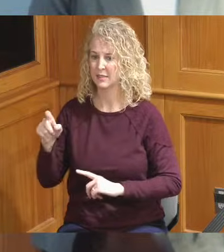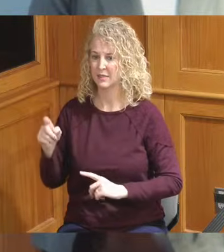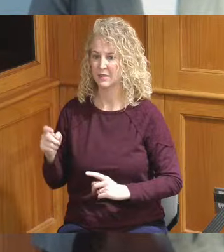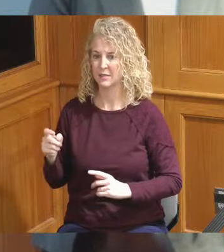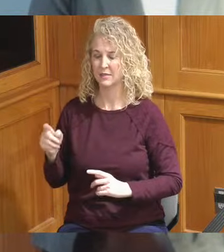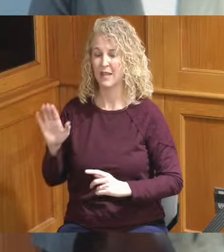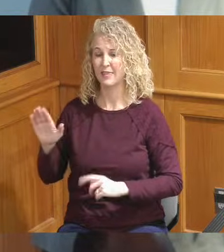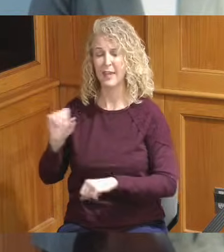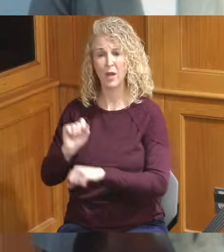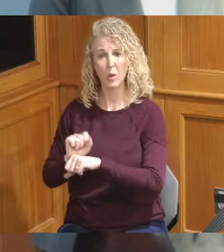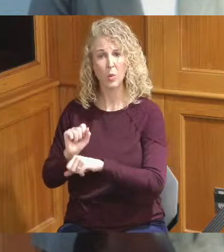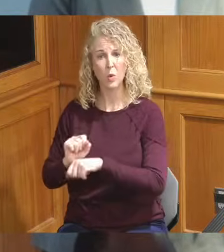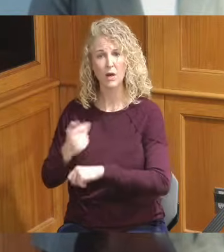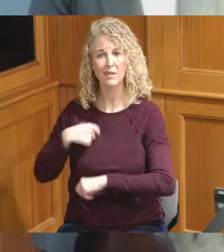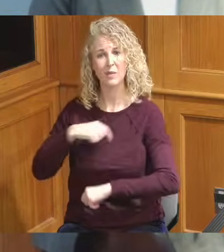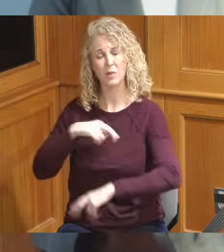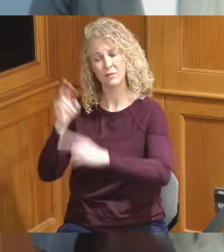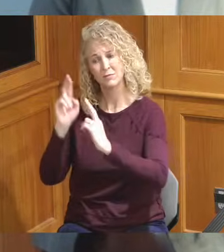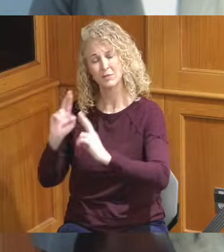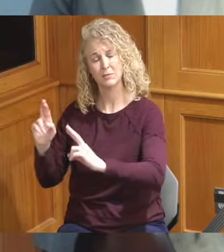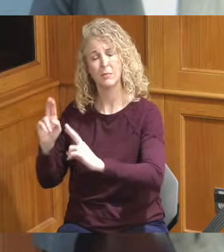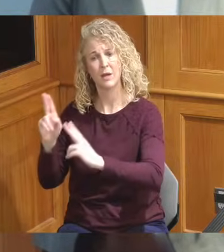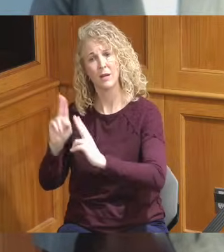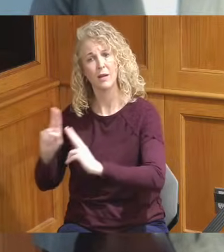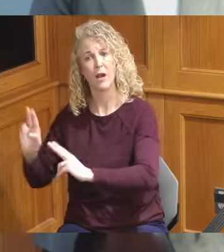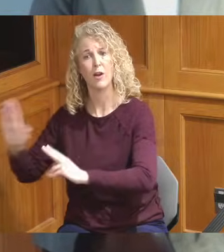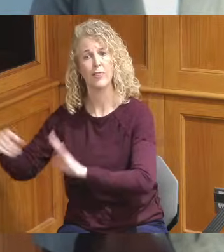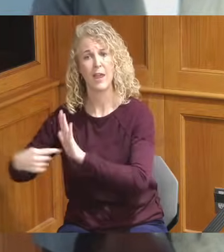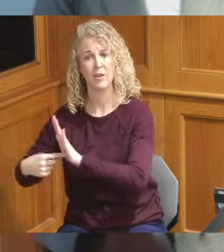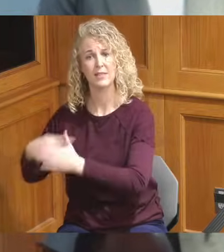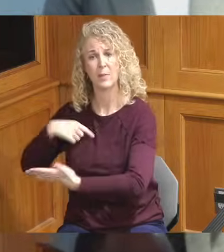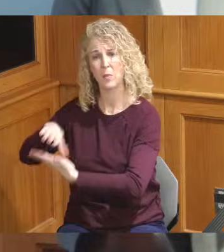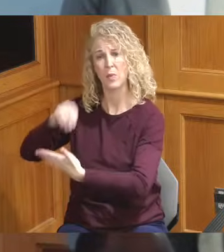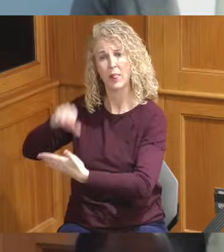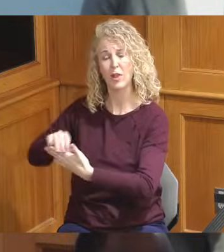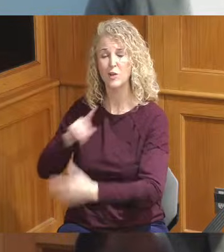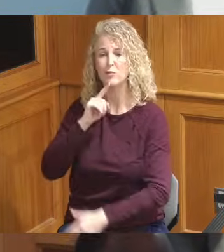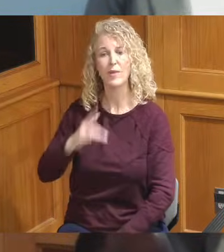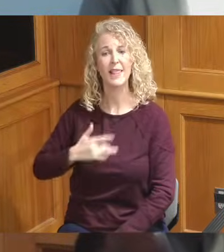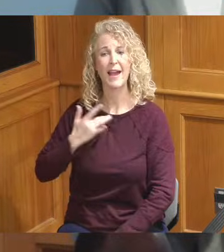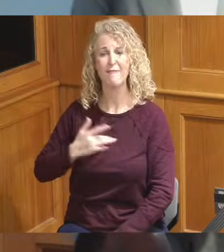the work that they were doing and so we can learn from that. So it is really a privilege to be here